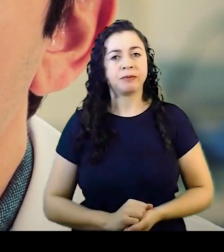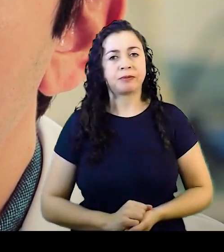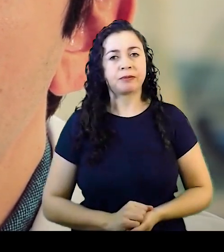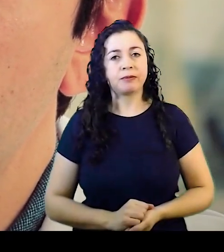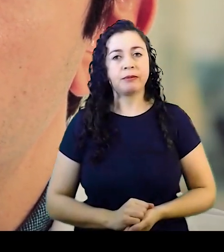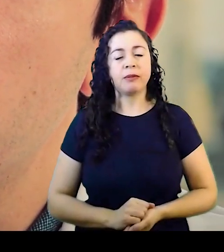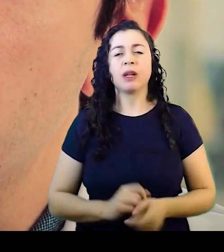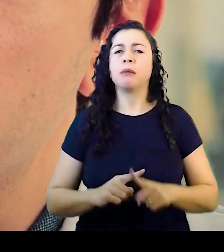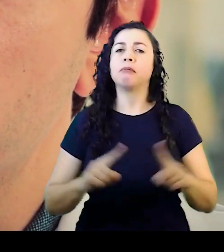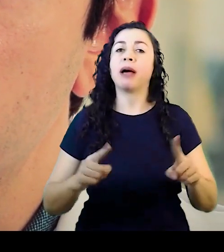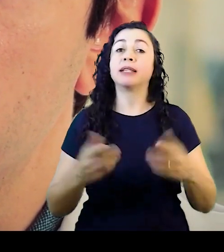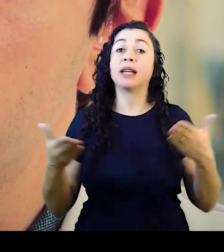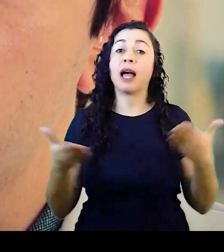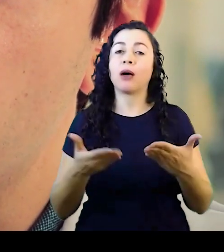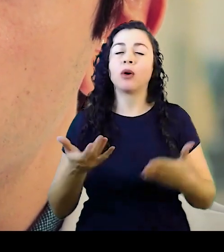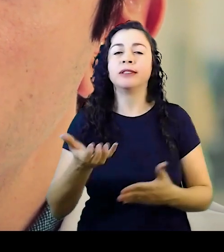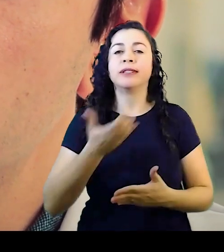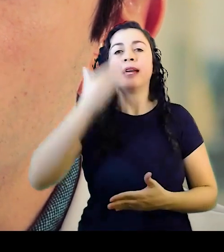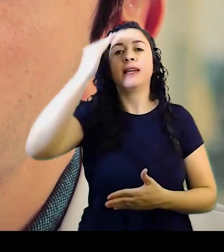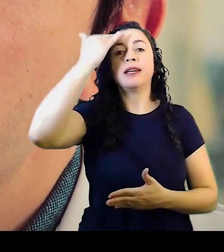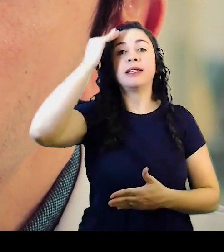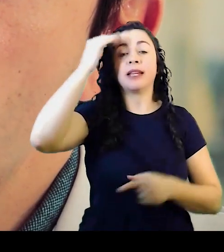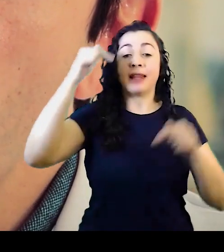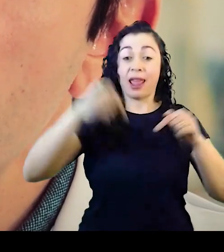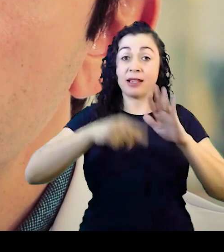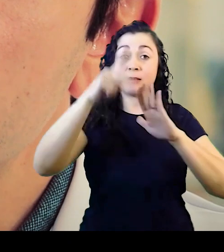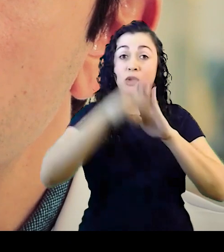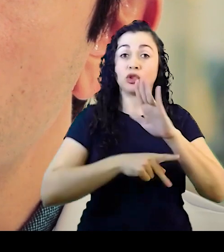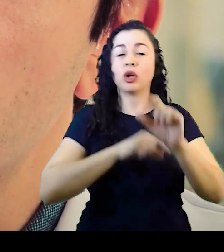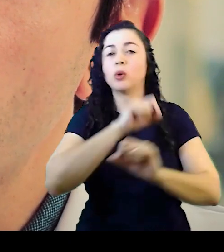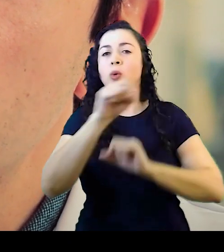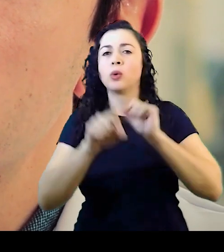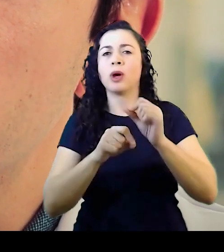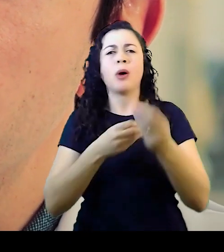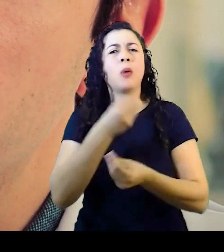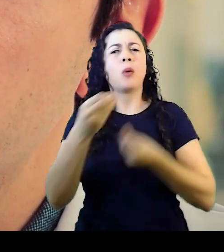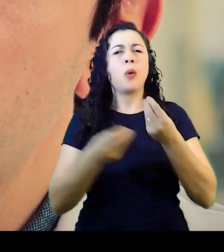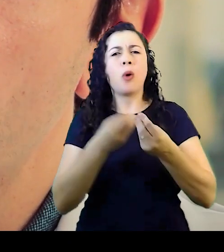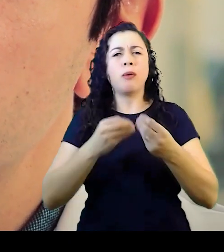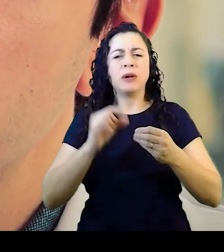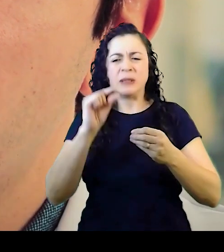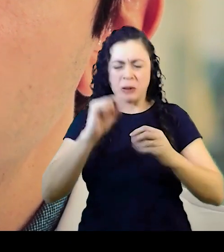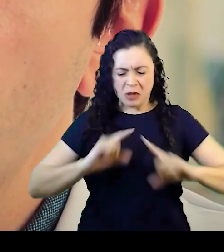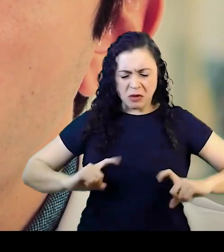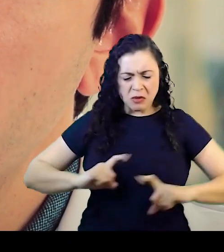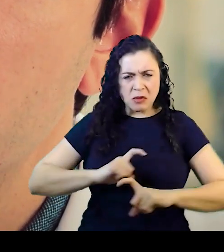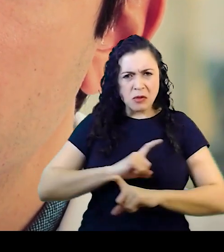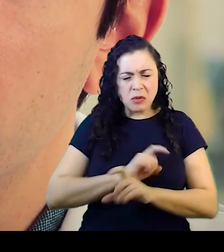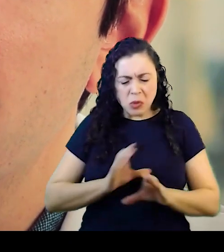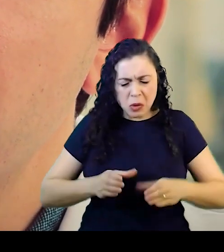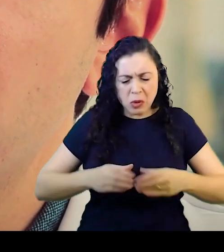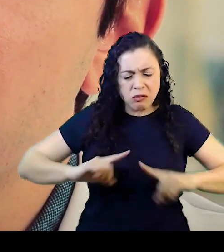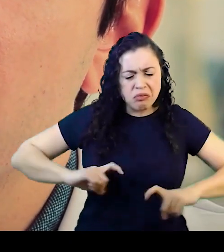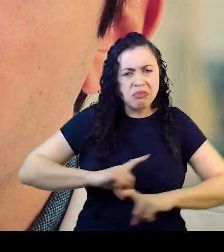What we want to understand here with this project is how this microbiota can act